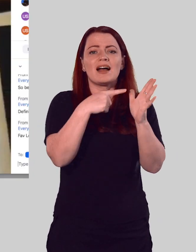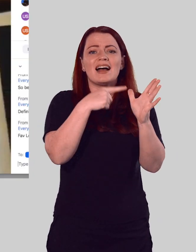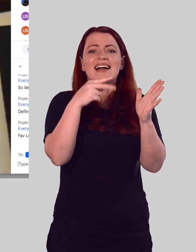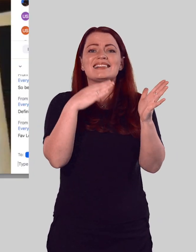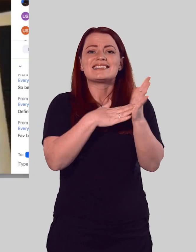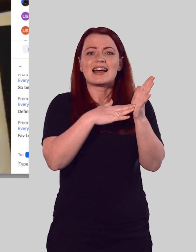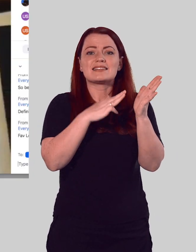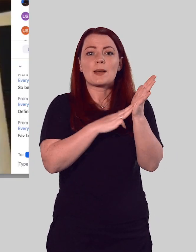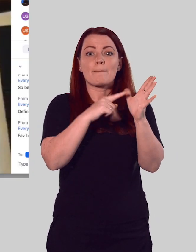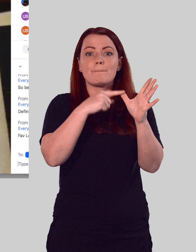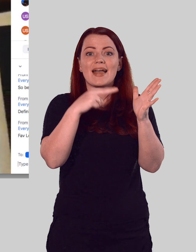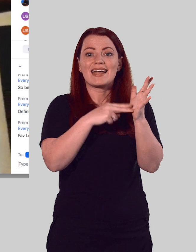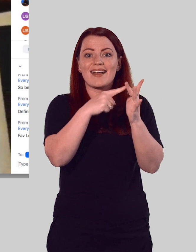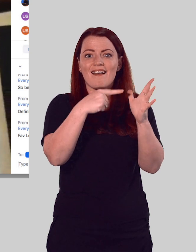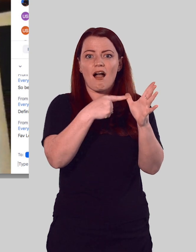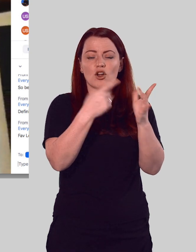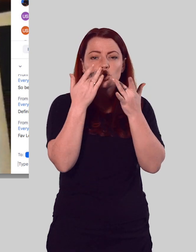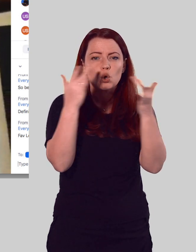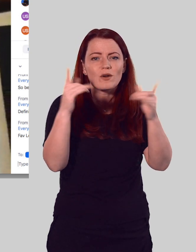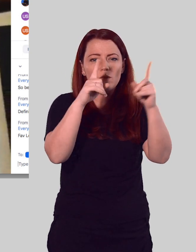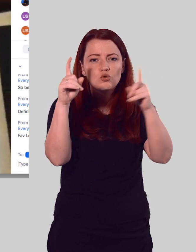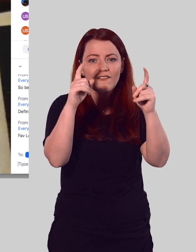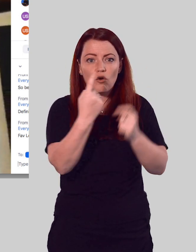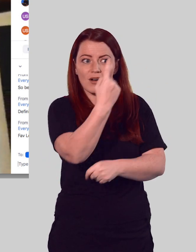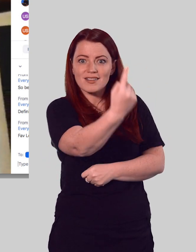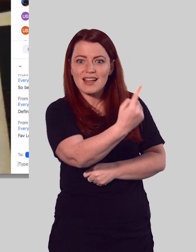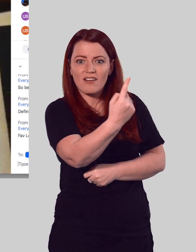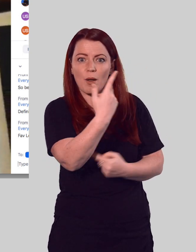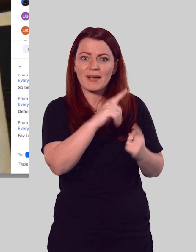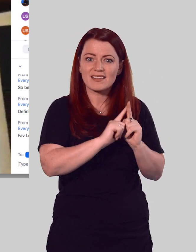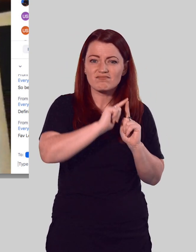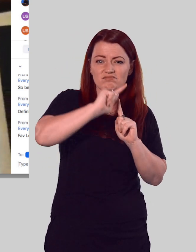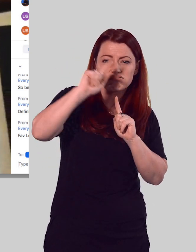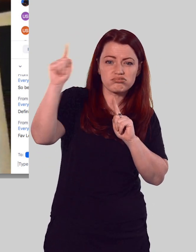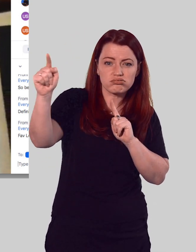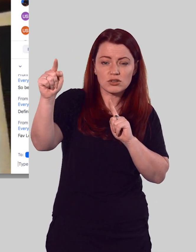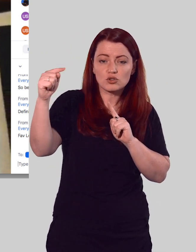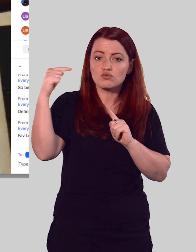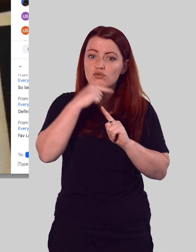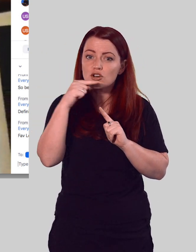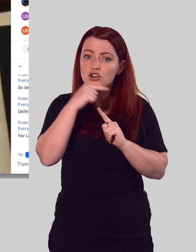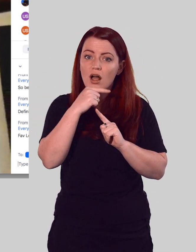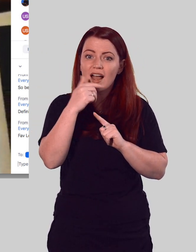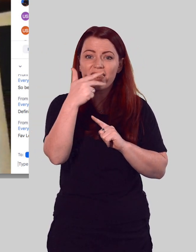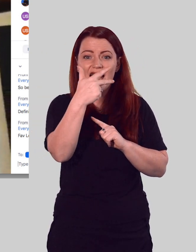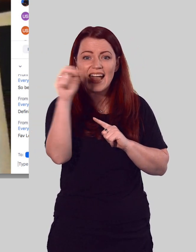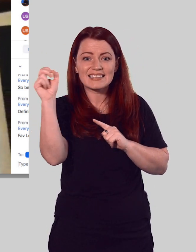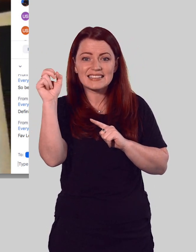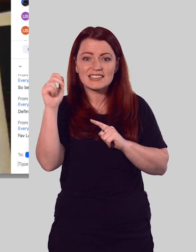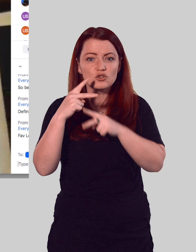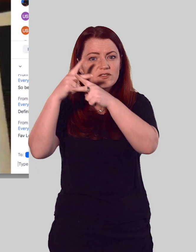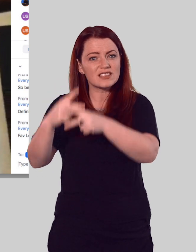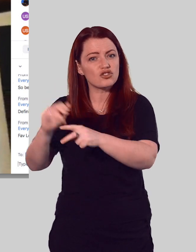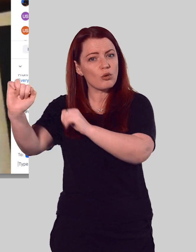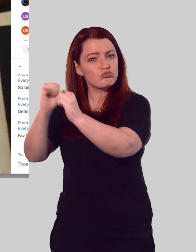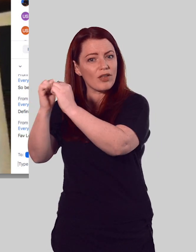had herself travelled to Russia in the 1980s to visit her brother. These were all in their own way